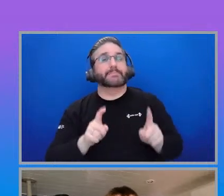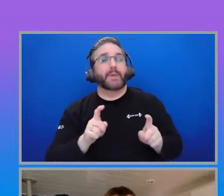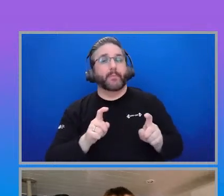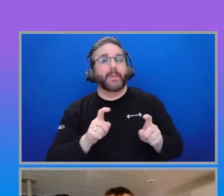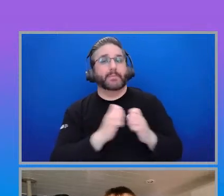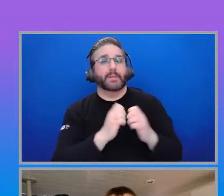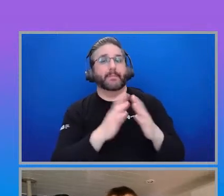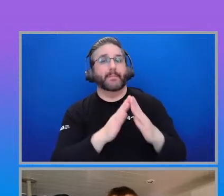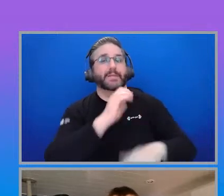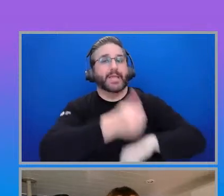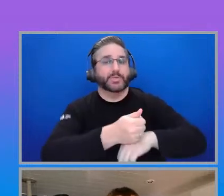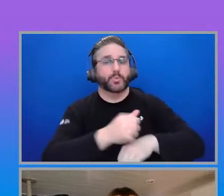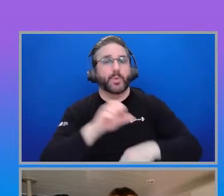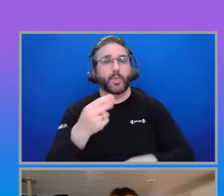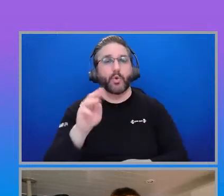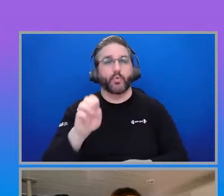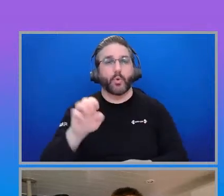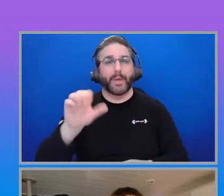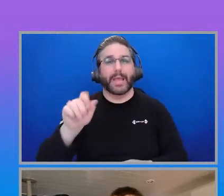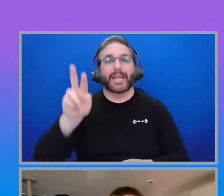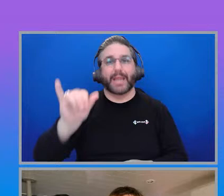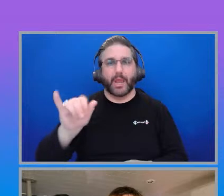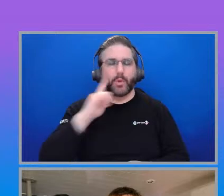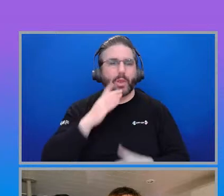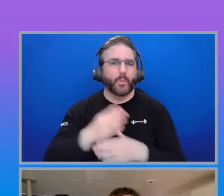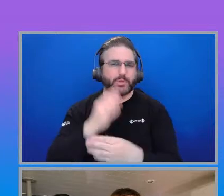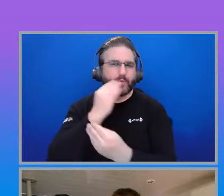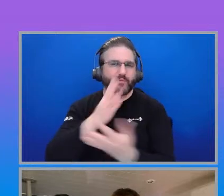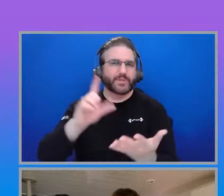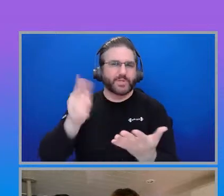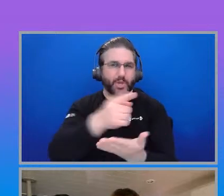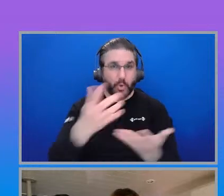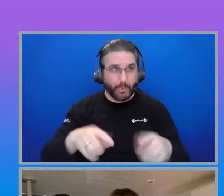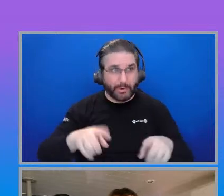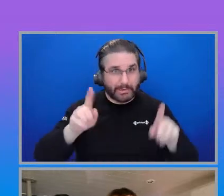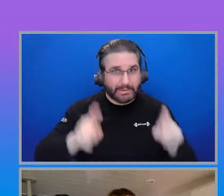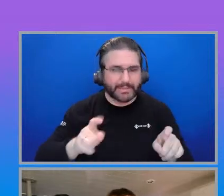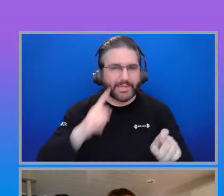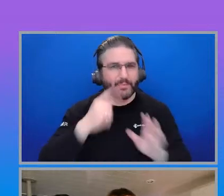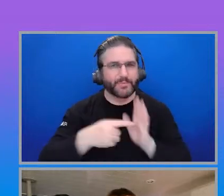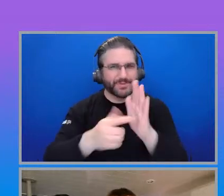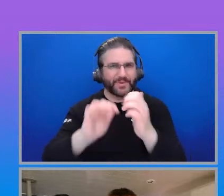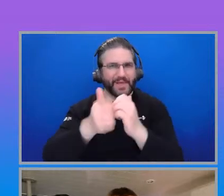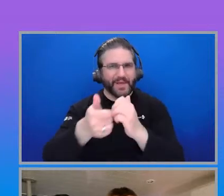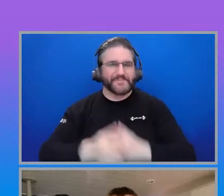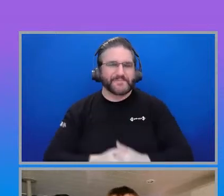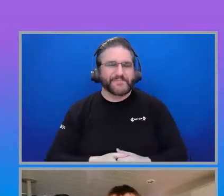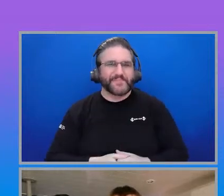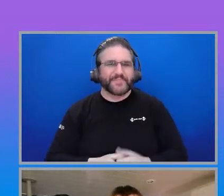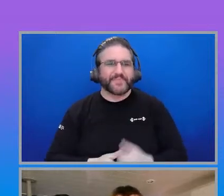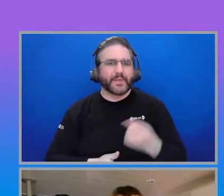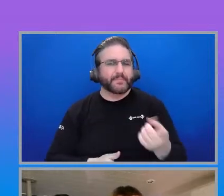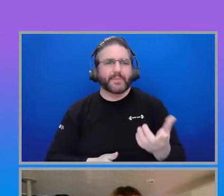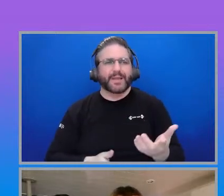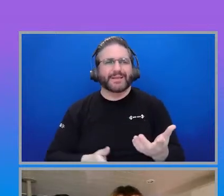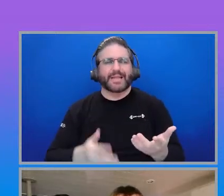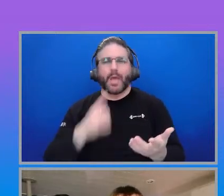And I'll share resources at the end of the talk. So you can actually go and try it out. But